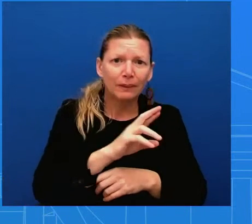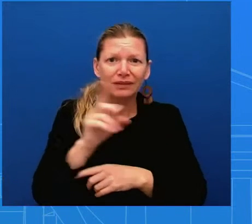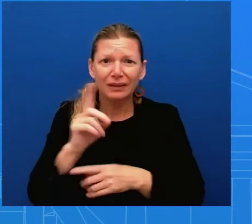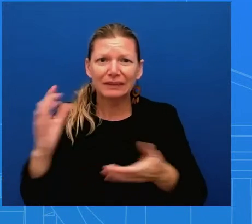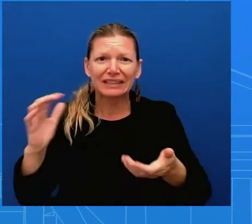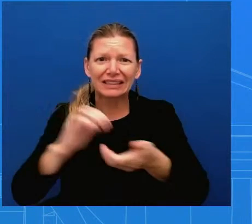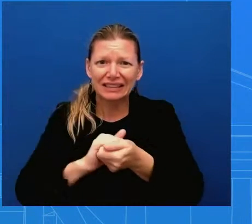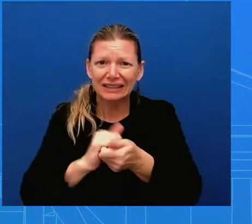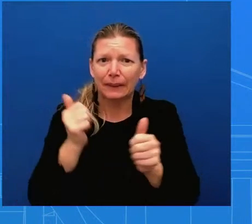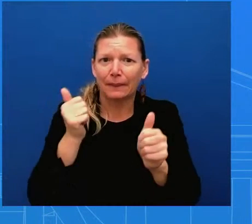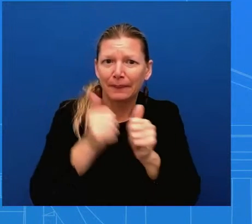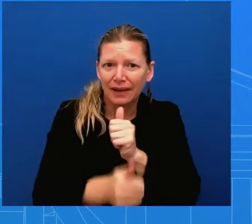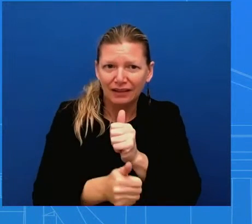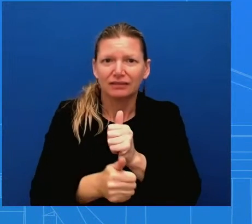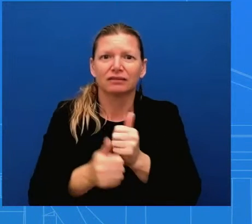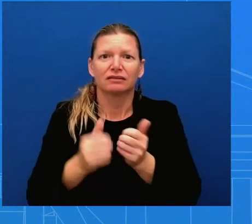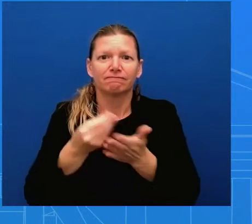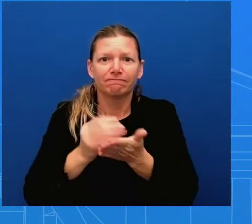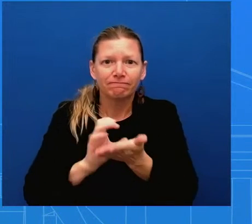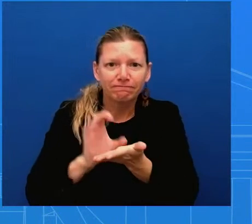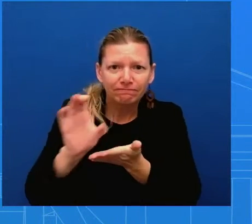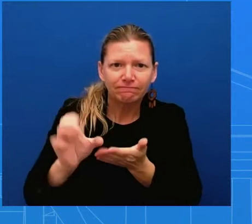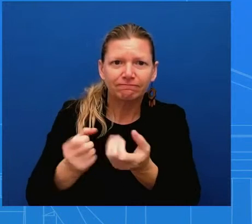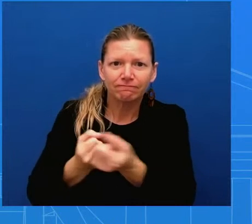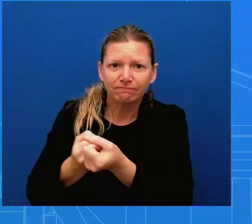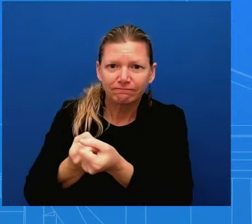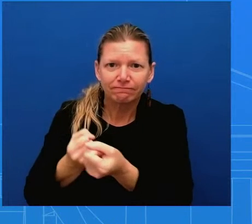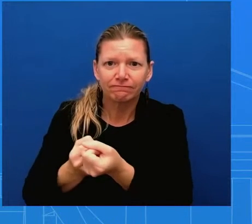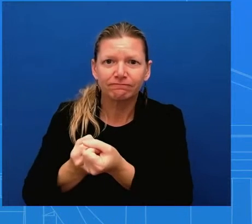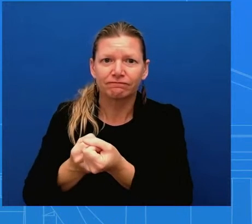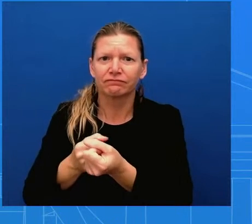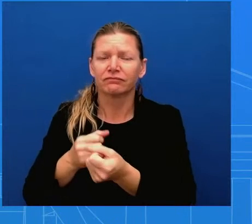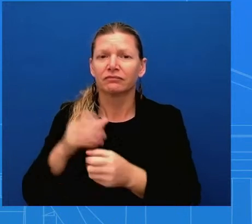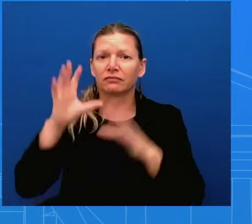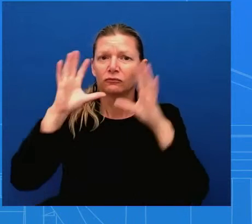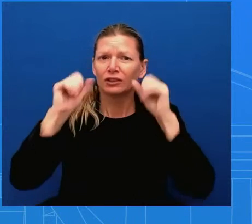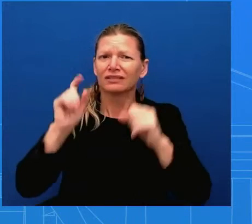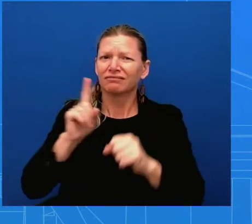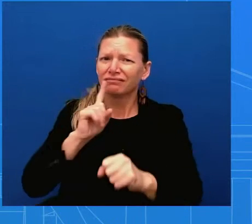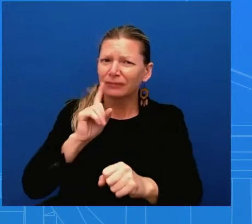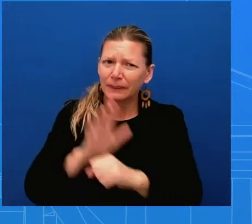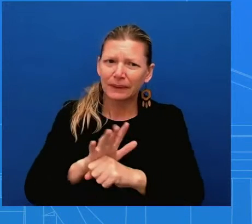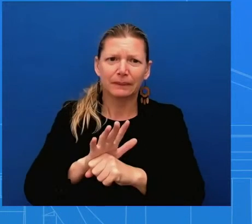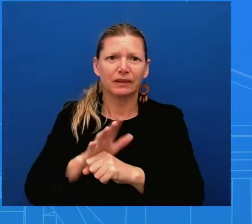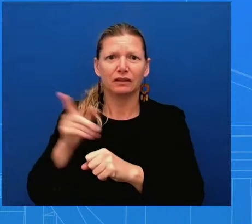Ironclad doesn't mean you never disagree. It means you work through your disagreements, as only true friends can do.